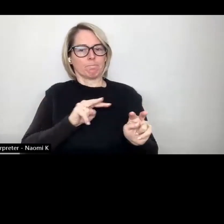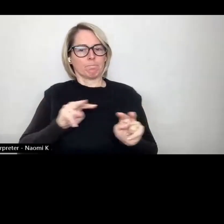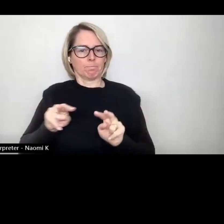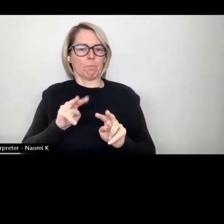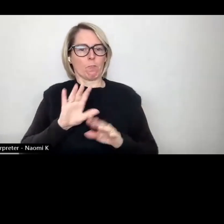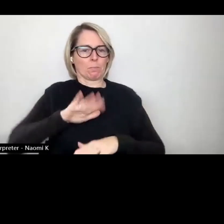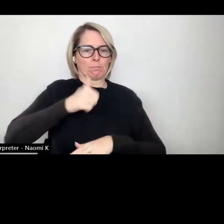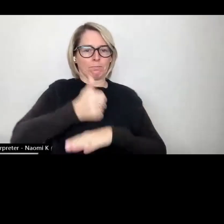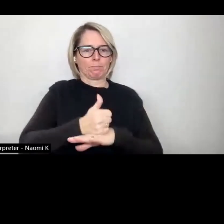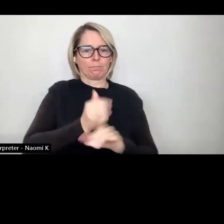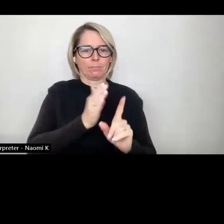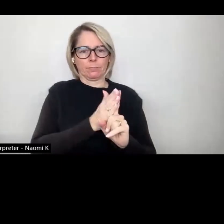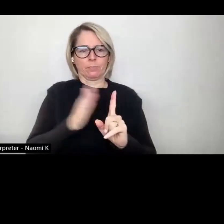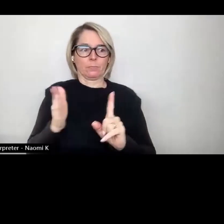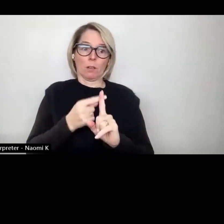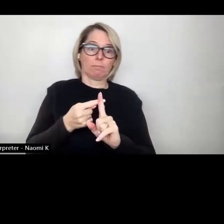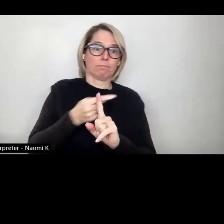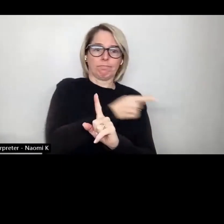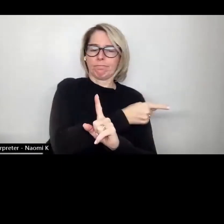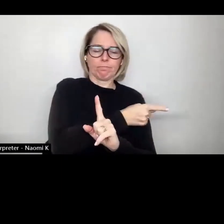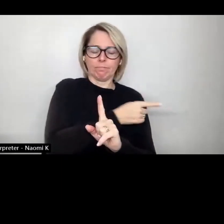It's a little bit different in terms of